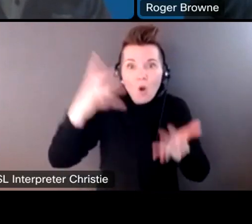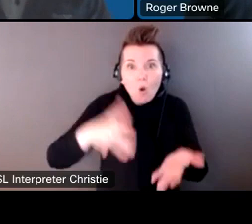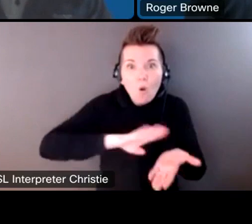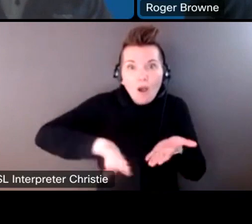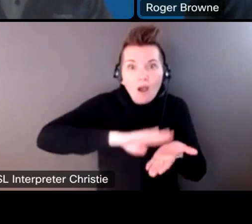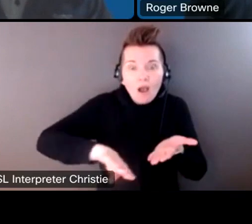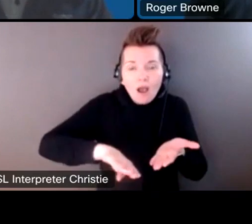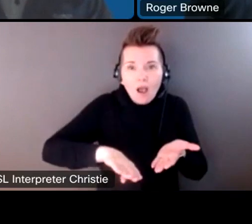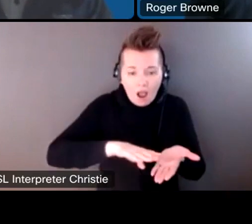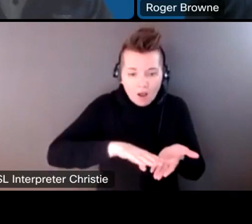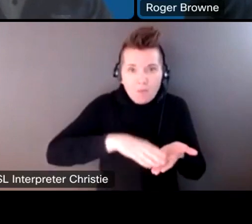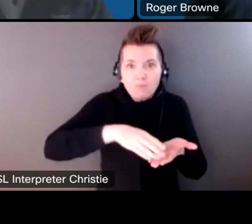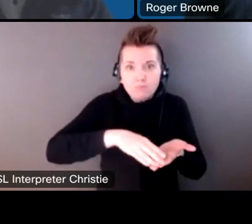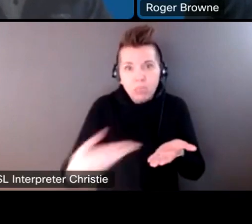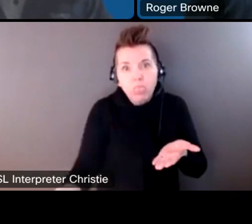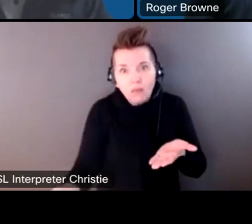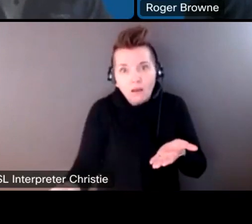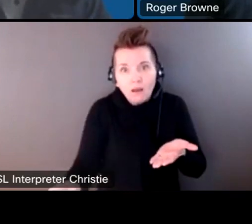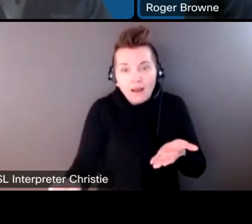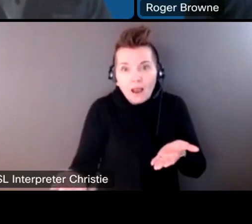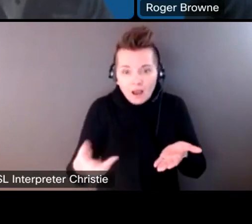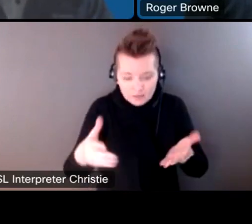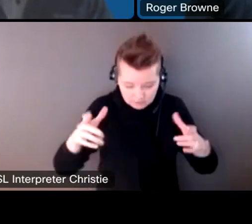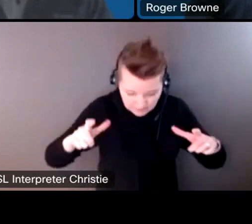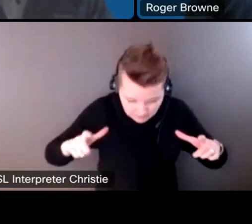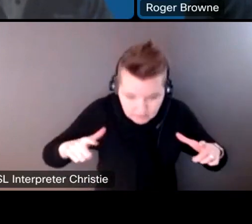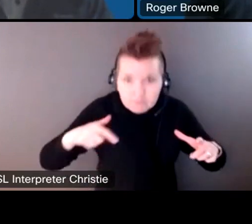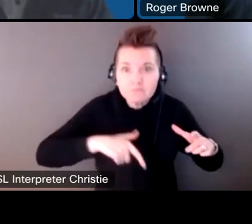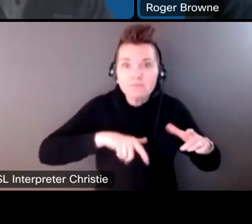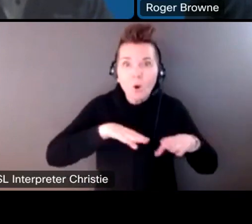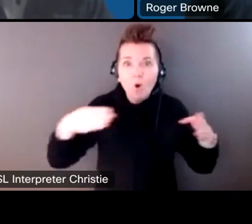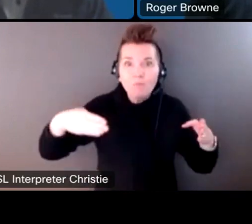And there are many situations where instances do happen.